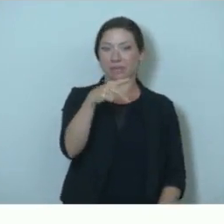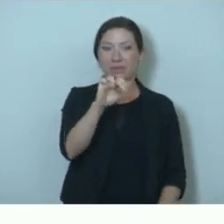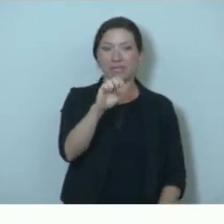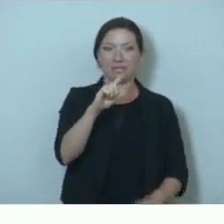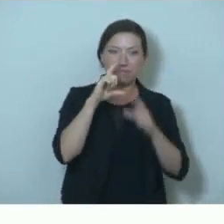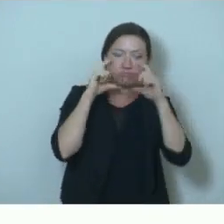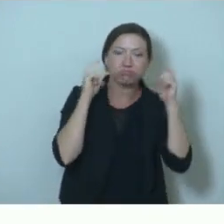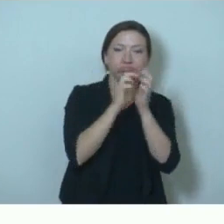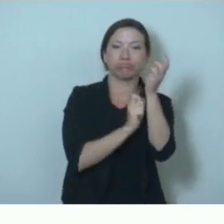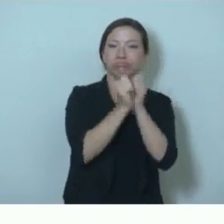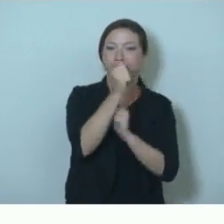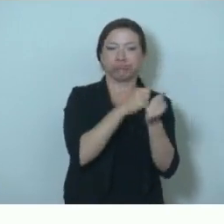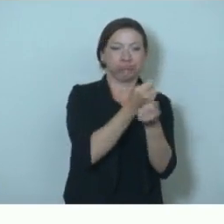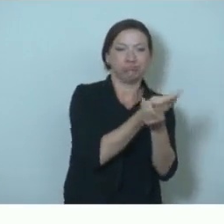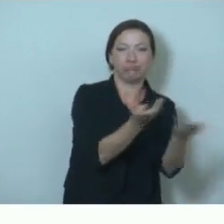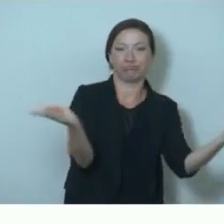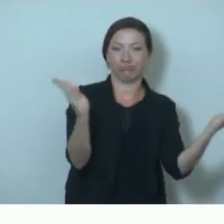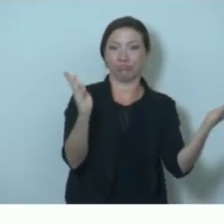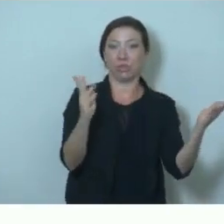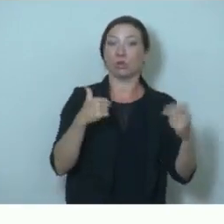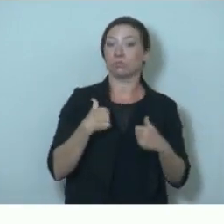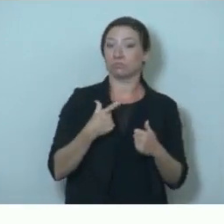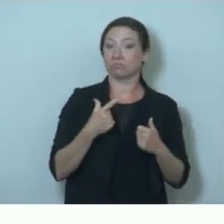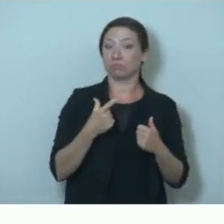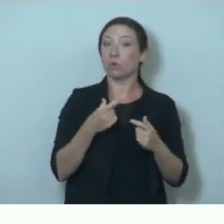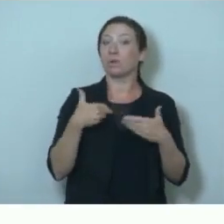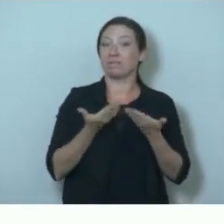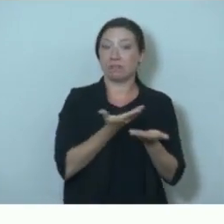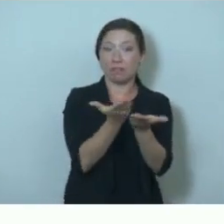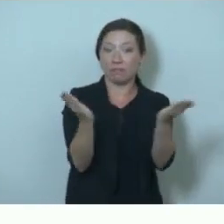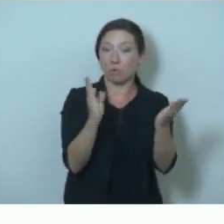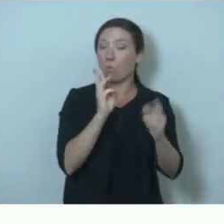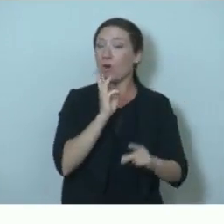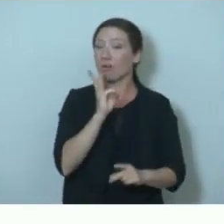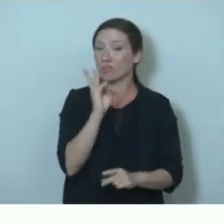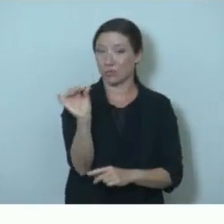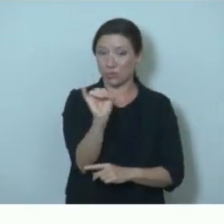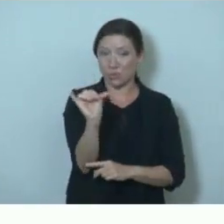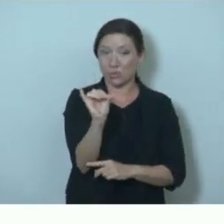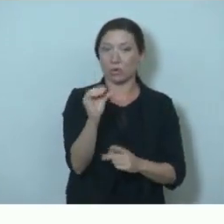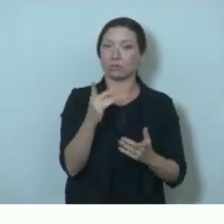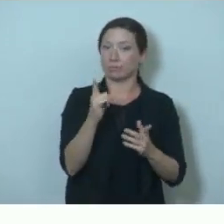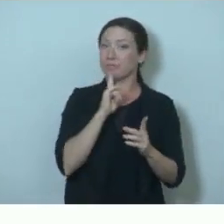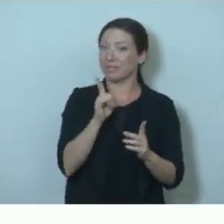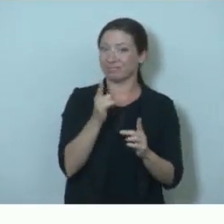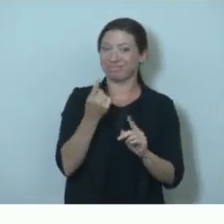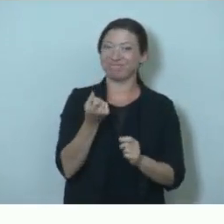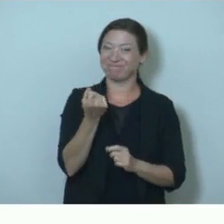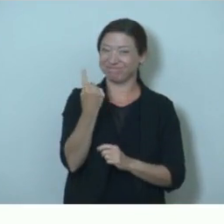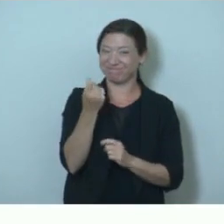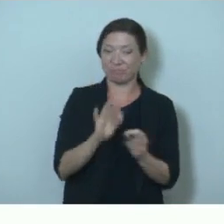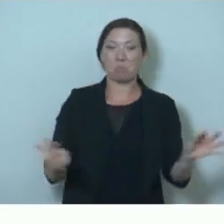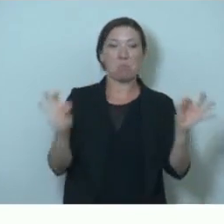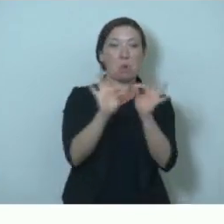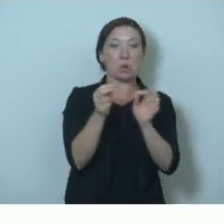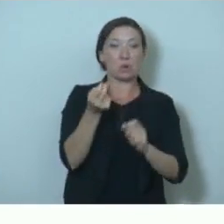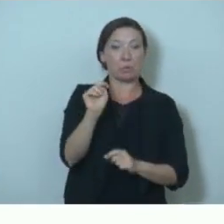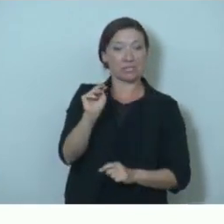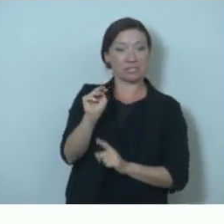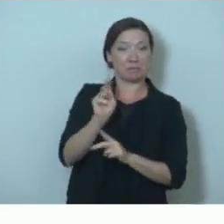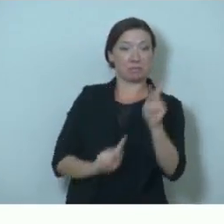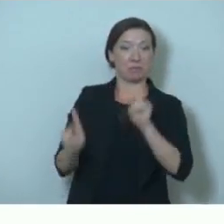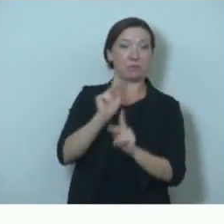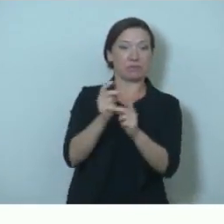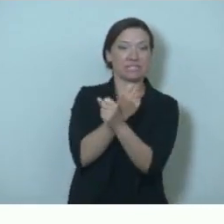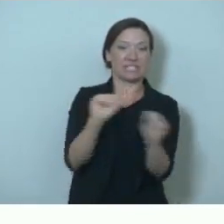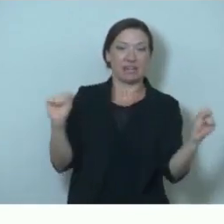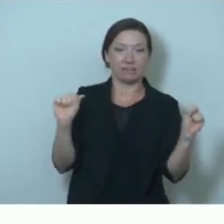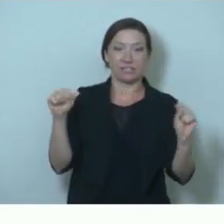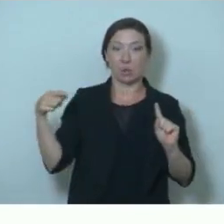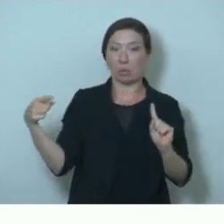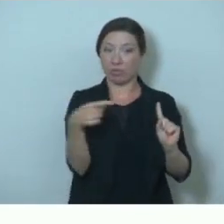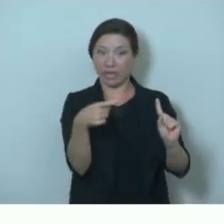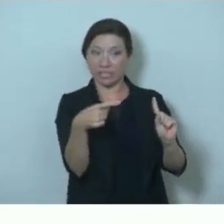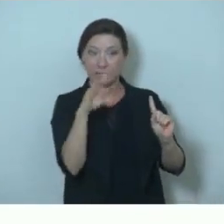PERSONAL PROTECTIVE EQUIPMENT WE DELIVERED TANKED WATER ALL OVER THIS STATES STUDENT AND ONE THING WE'LL DO IS MAKE SURE THEY ARE SAFE SO WHAT YOU SEE RIGHT HERE IS ONE OF THE NEW MEXICO